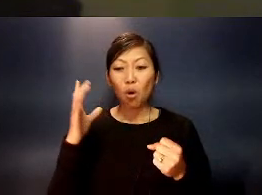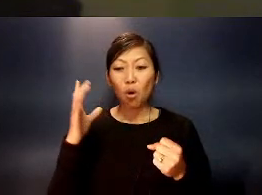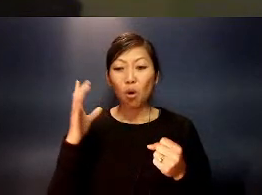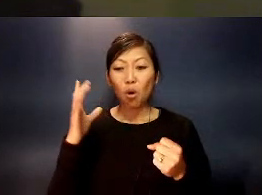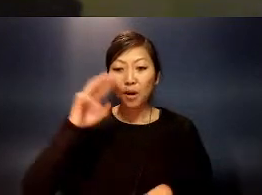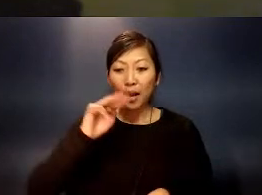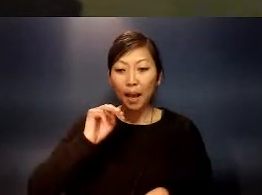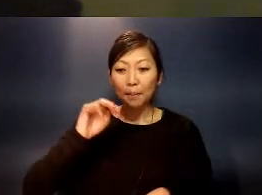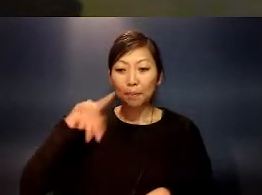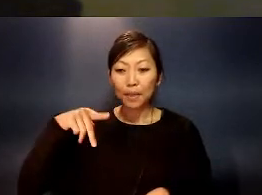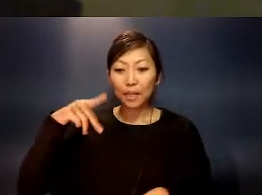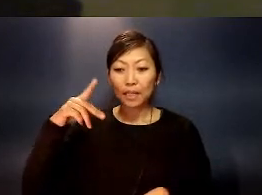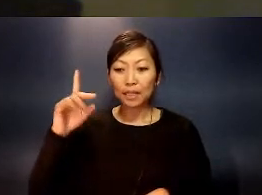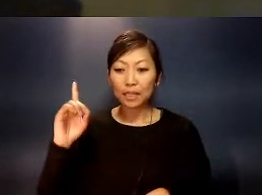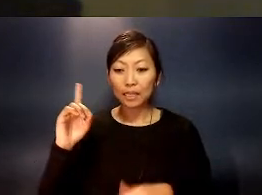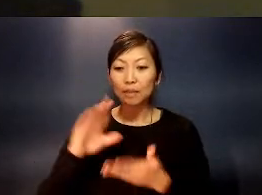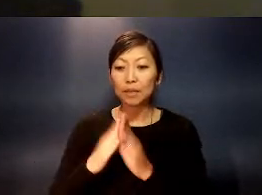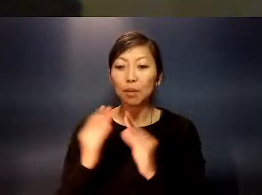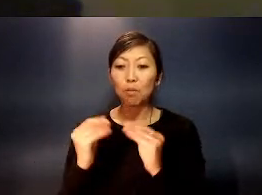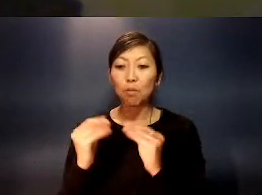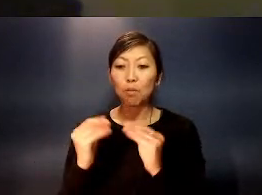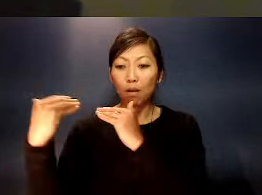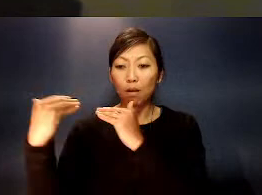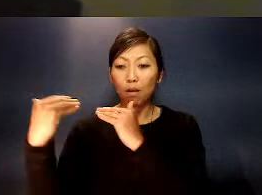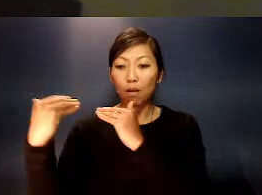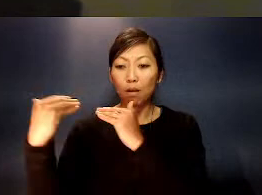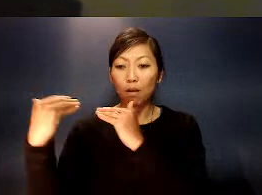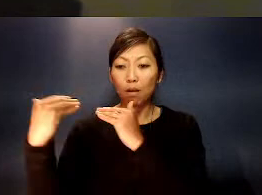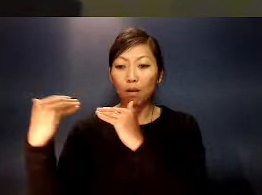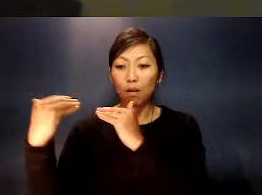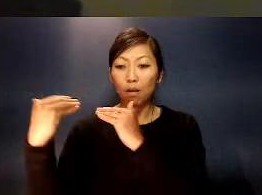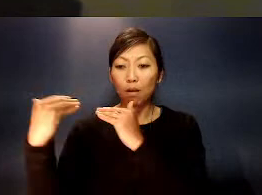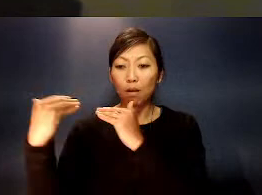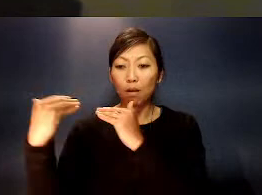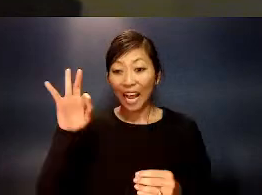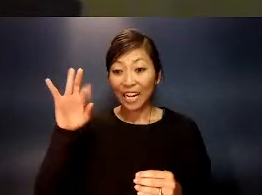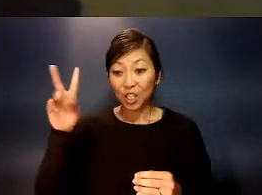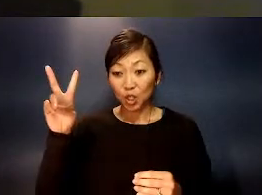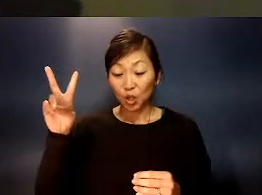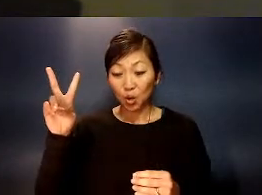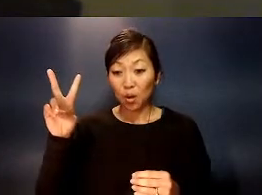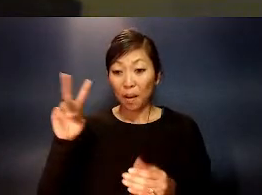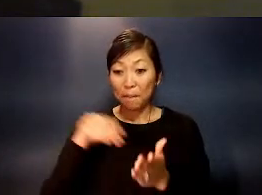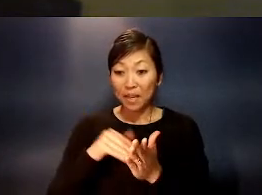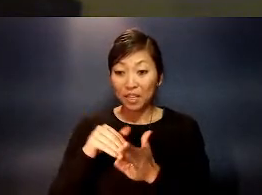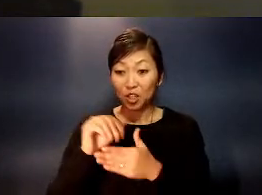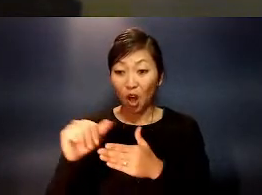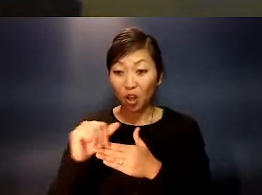CITY WITH UNPRECEDENTED SPENDING, MISLEADING MAILERS AND SOCIAL MEDIA ADS. THE FIGURE HAS NOTHING TO DO WITH HOW MUCH THE